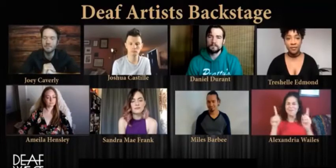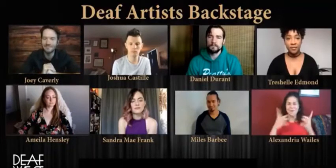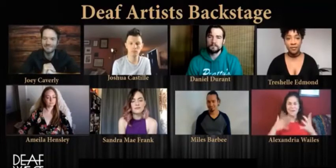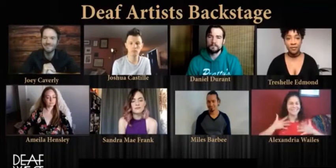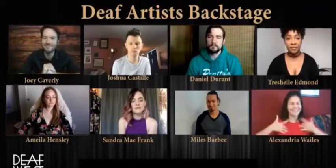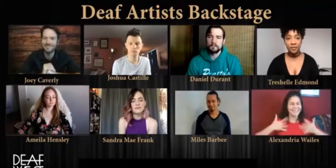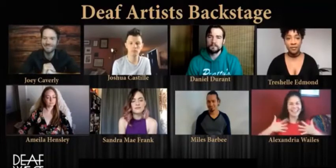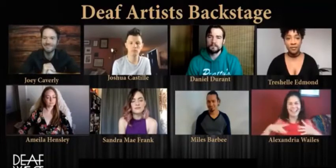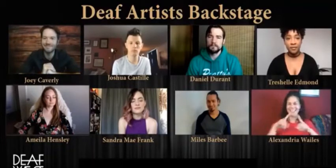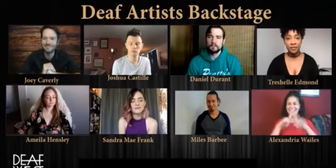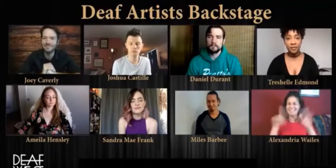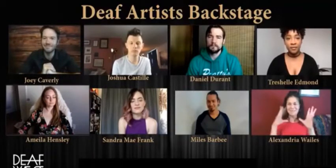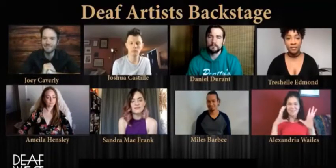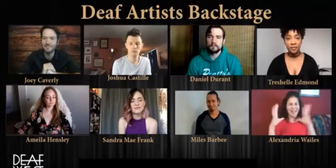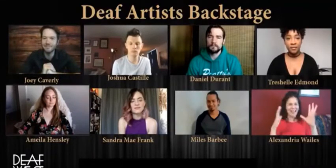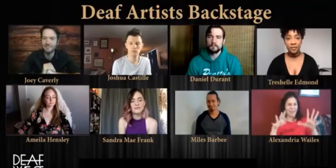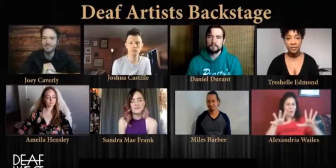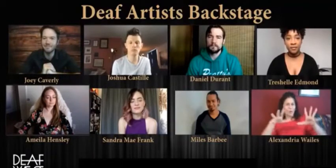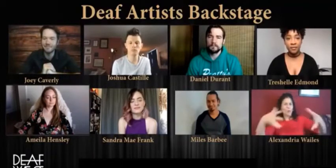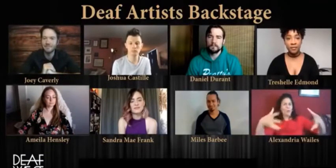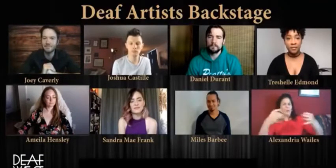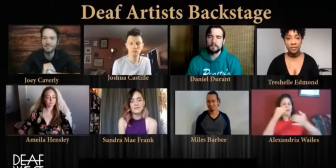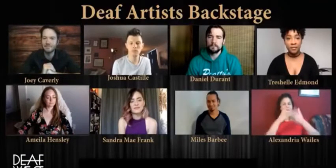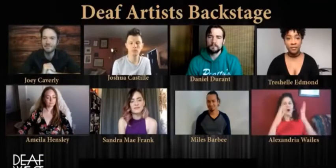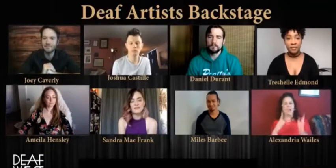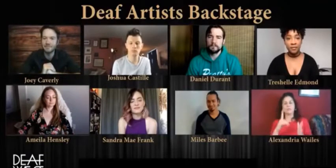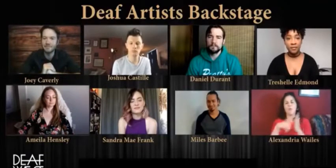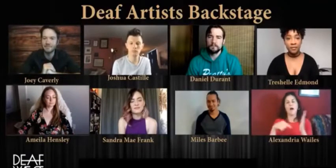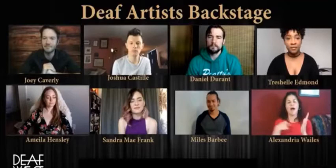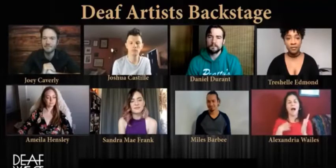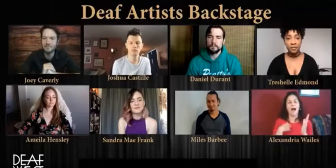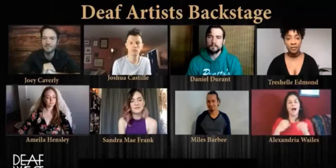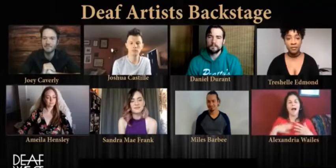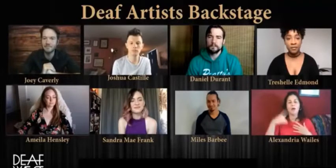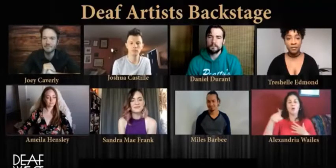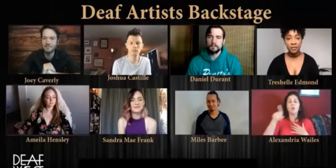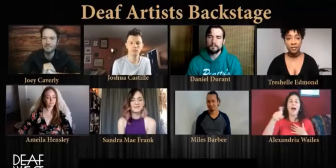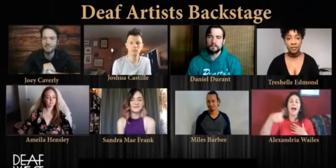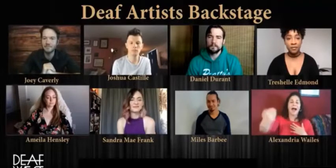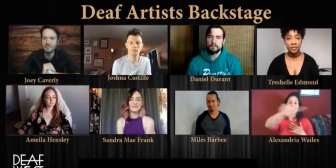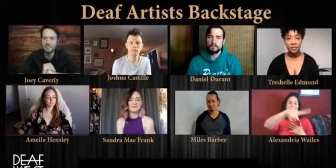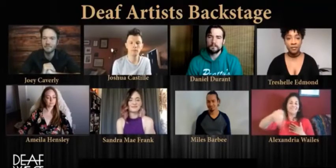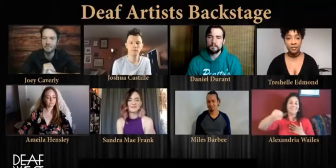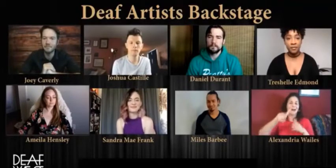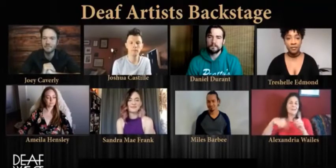It was a completely different energy a completely different feeling, a different group of artists.